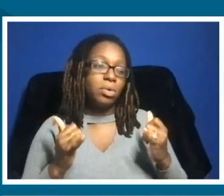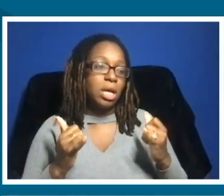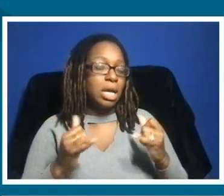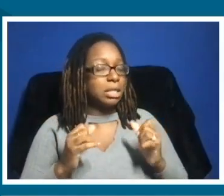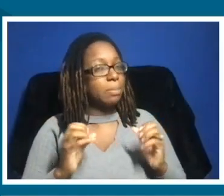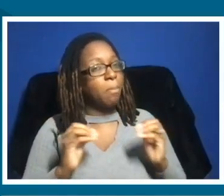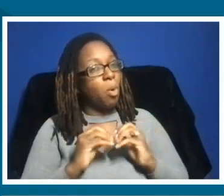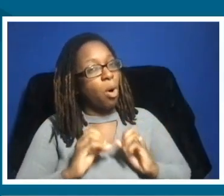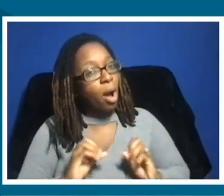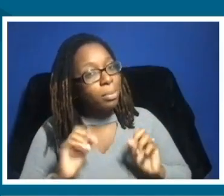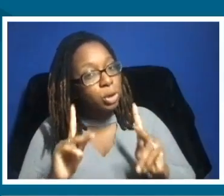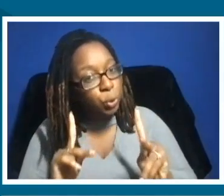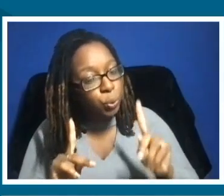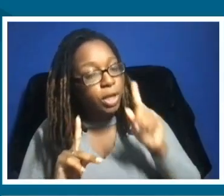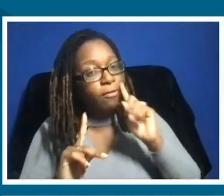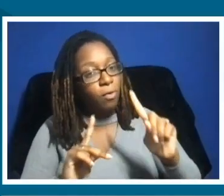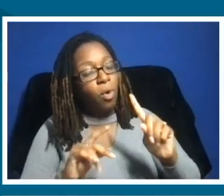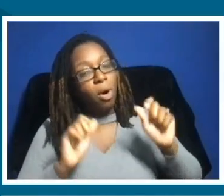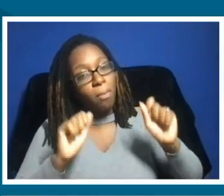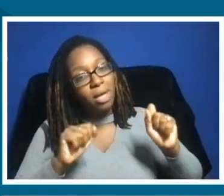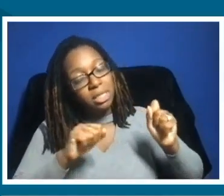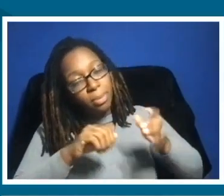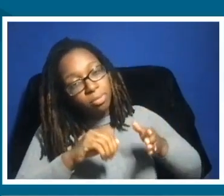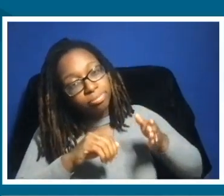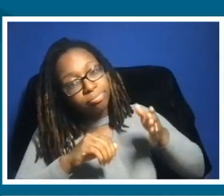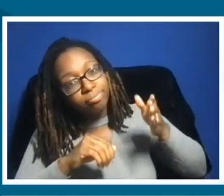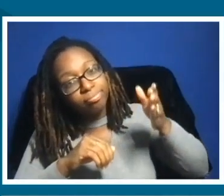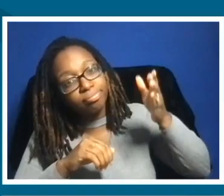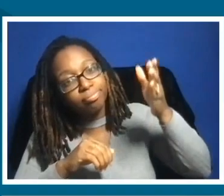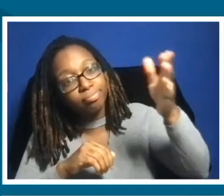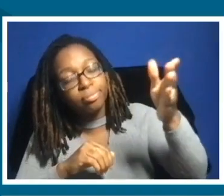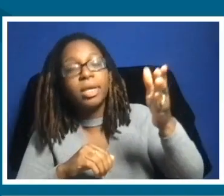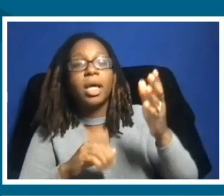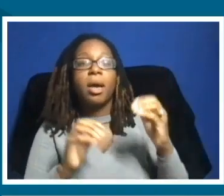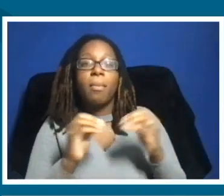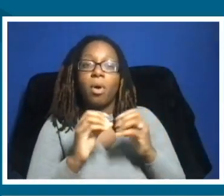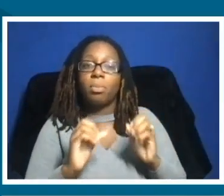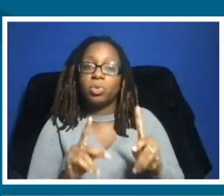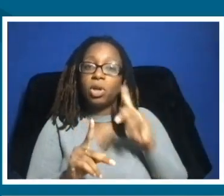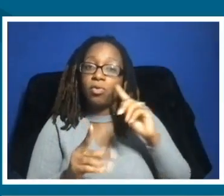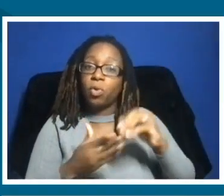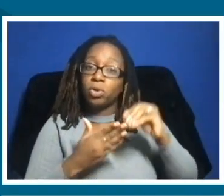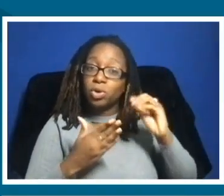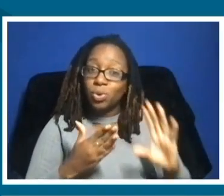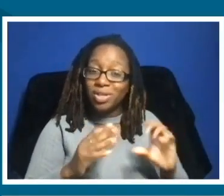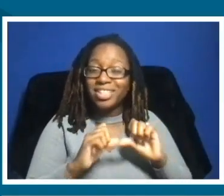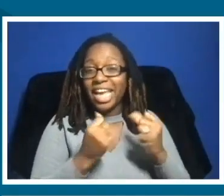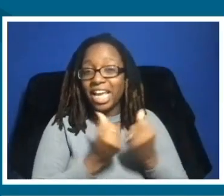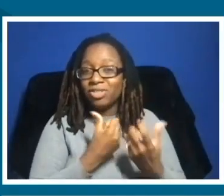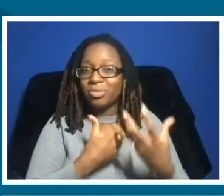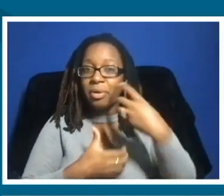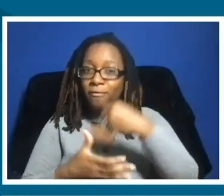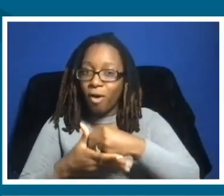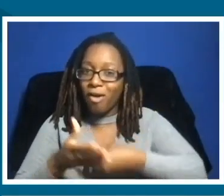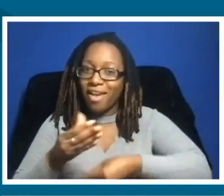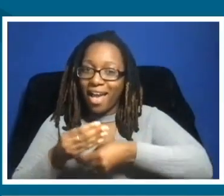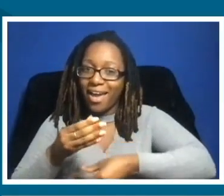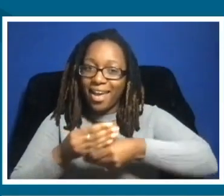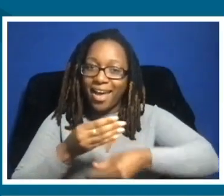a longer term project where you leave a lot of room for student work and agency and there's really a lot of room to do